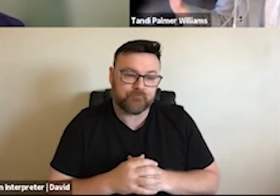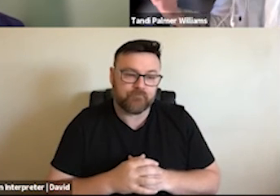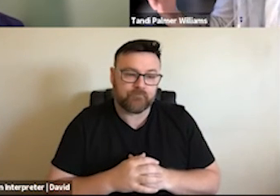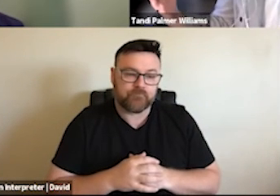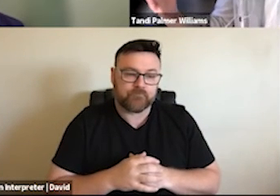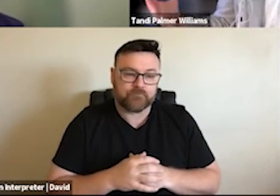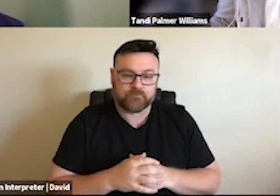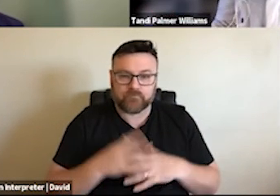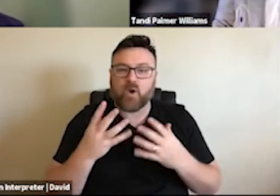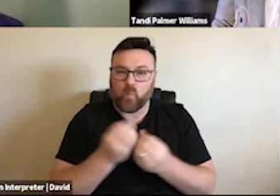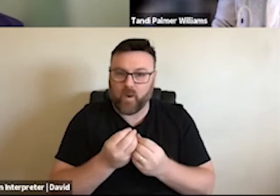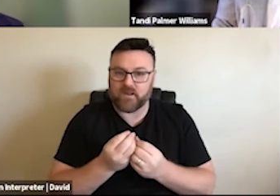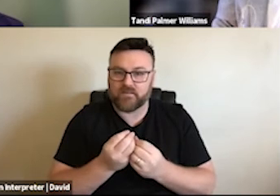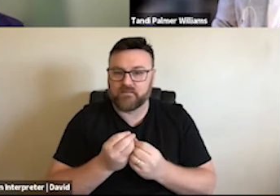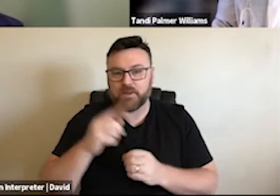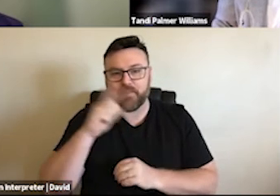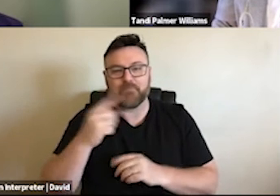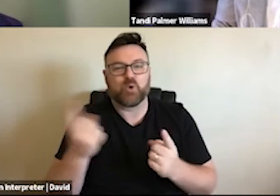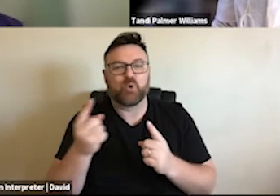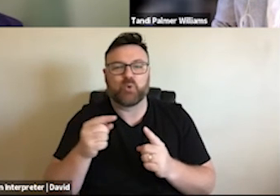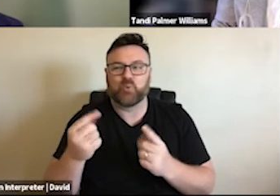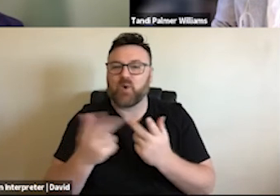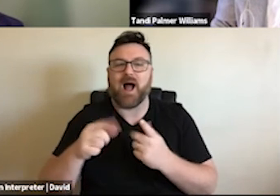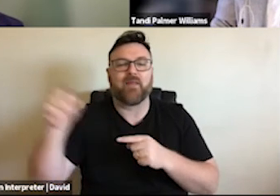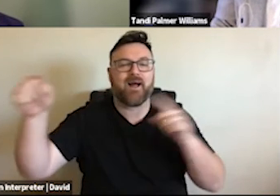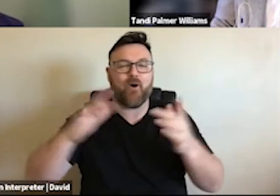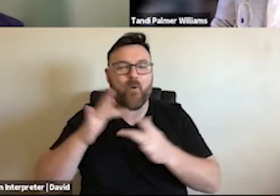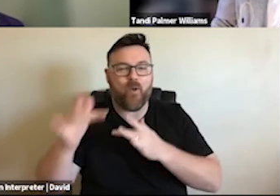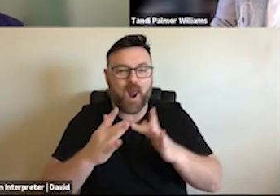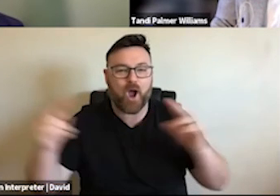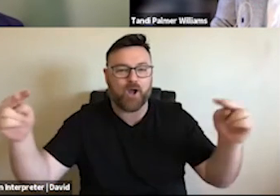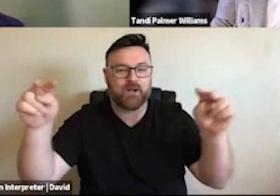With people at an event or they are tuning in as part of an event with their family friends